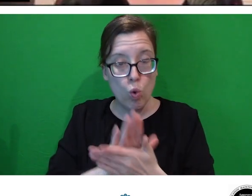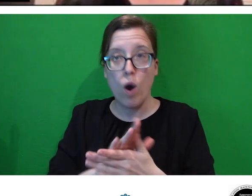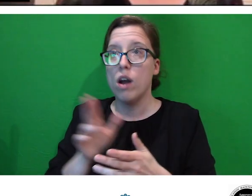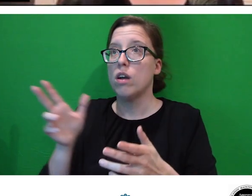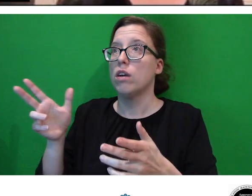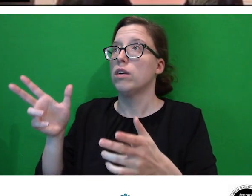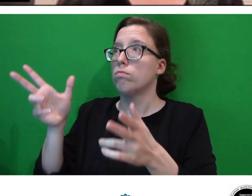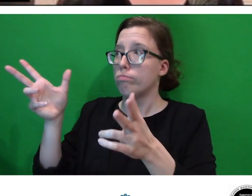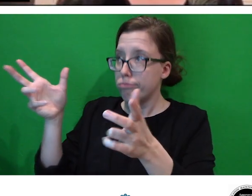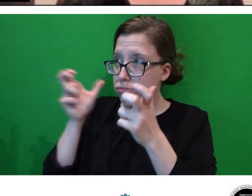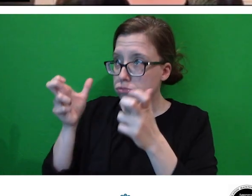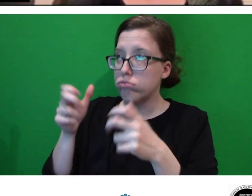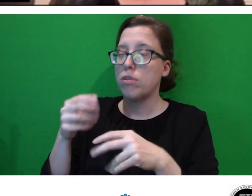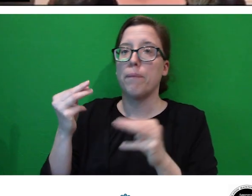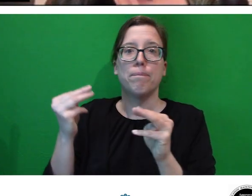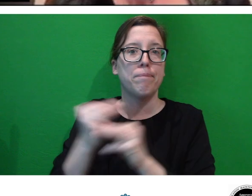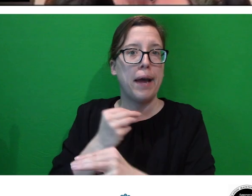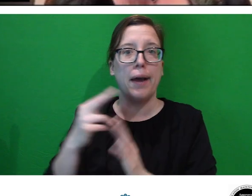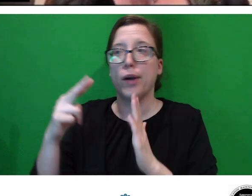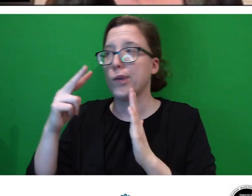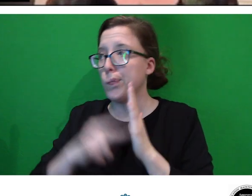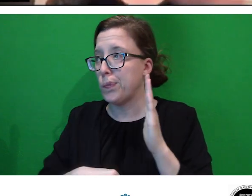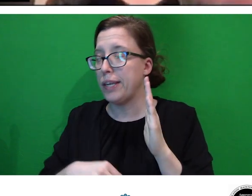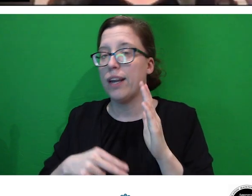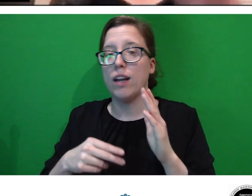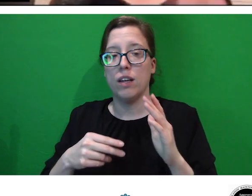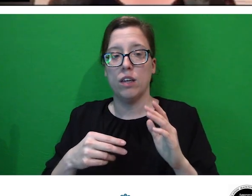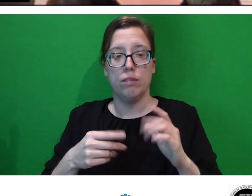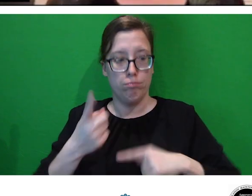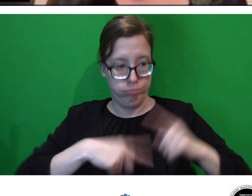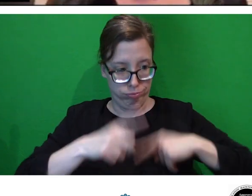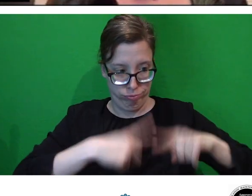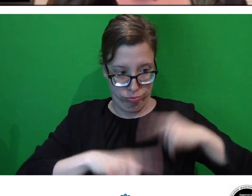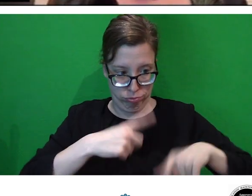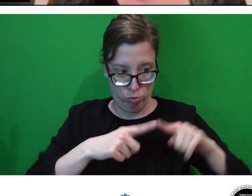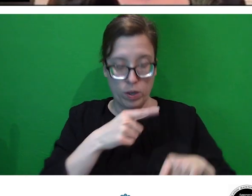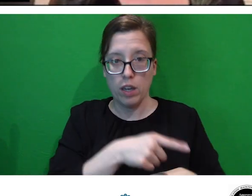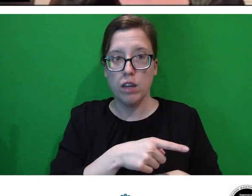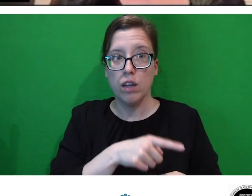he receives information through others' sign. He worked in school with an interpreter and he